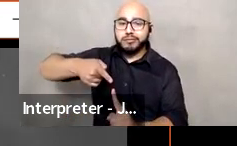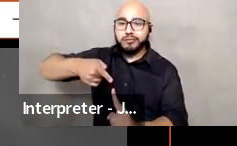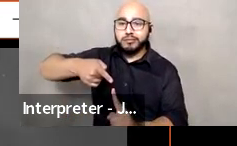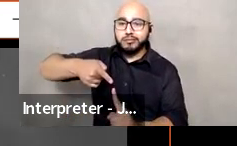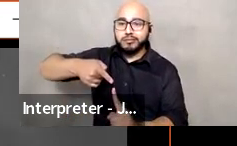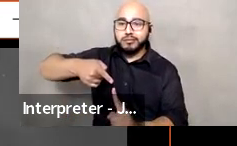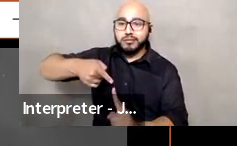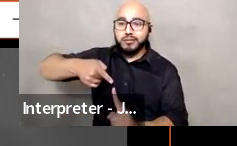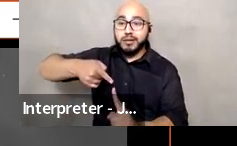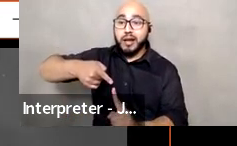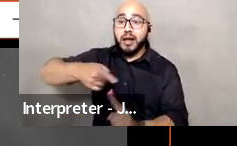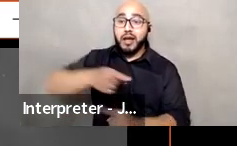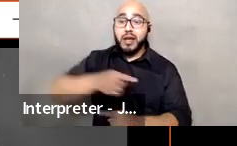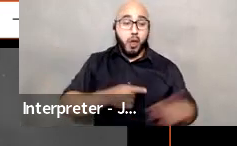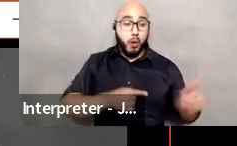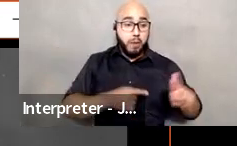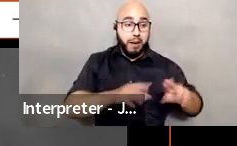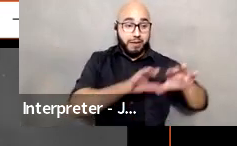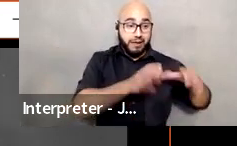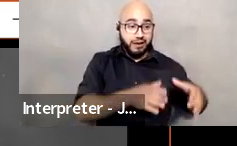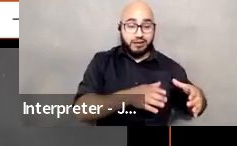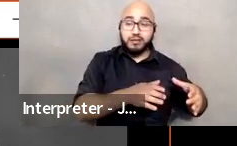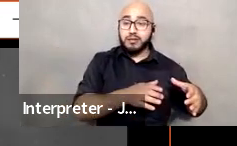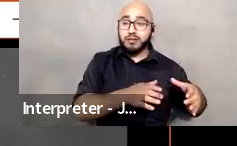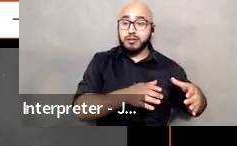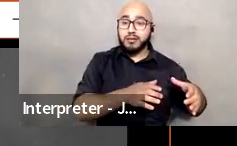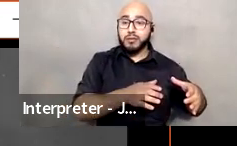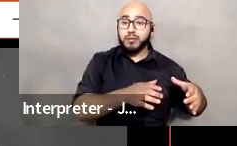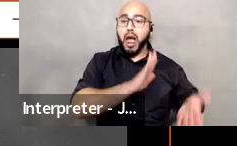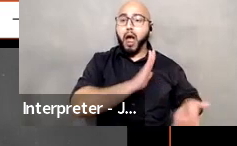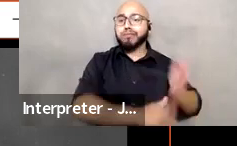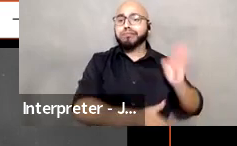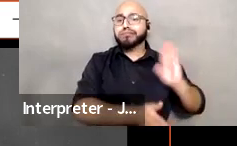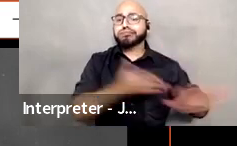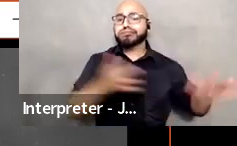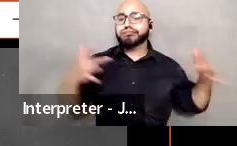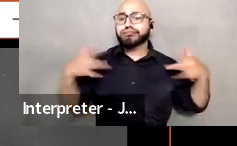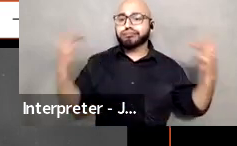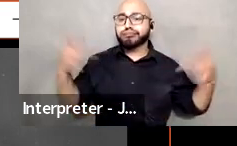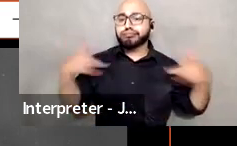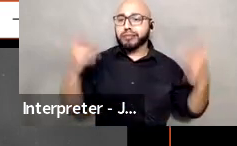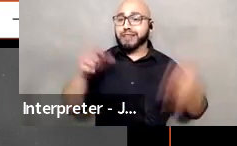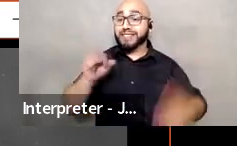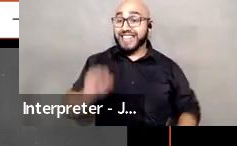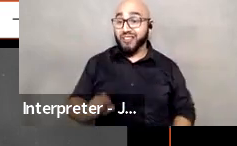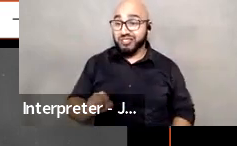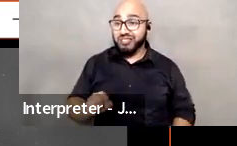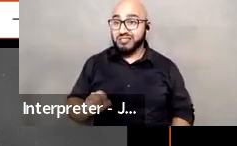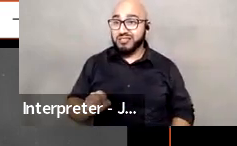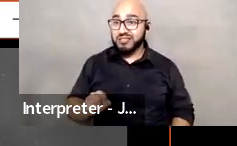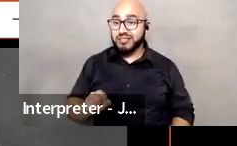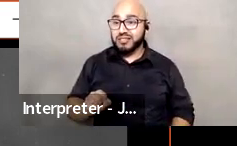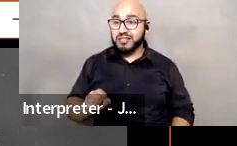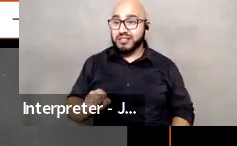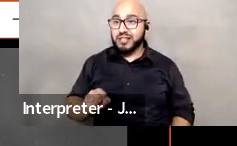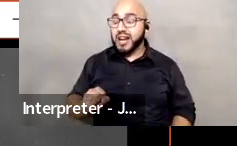the Republican Party kind. Of washing their. Hands of the South. They're saying, All right, we're kind of done with reconstruction.